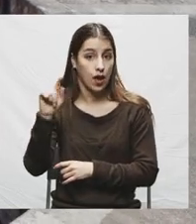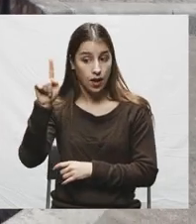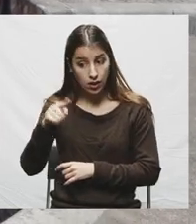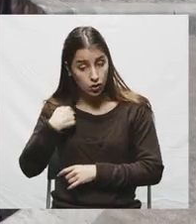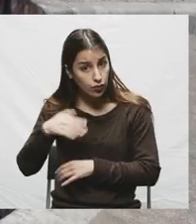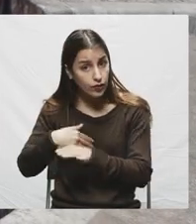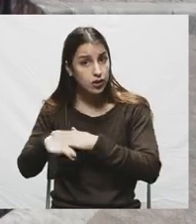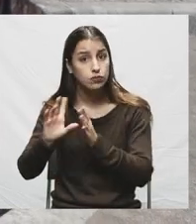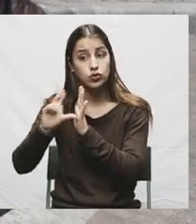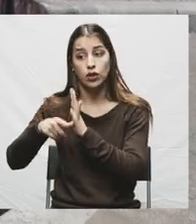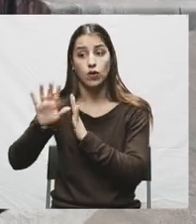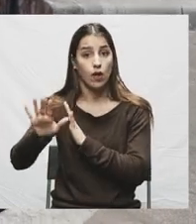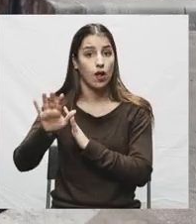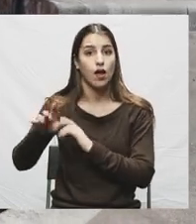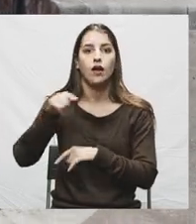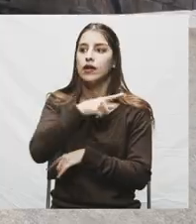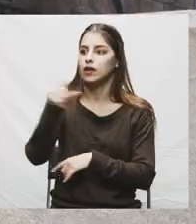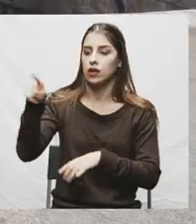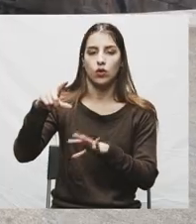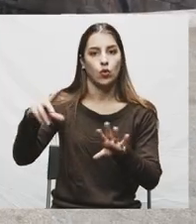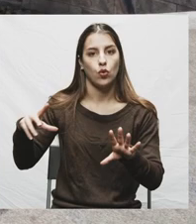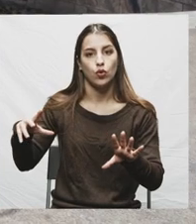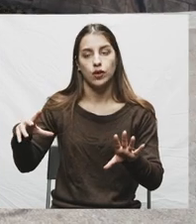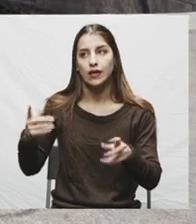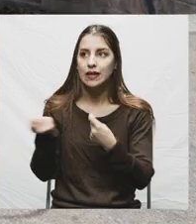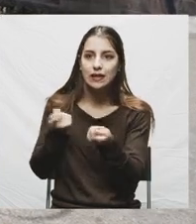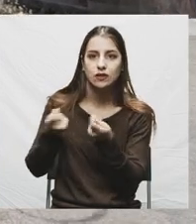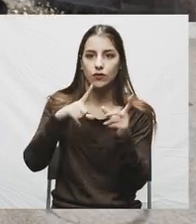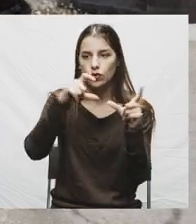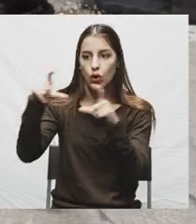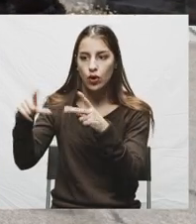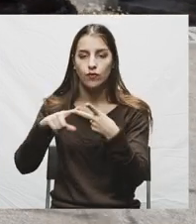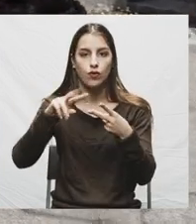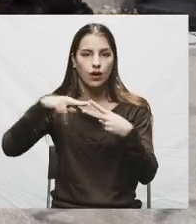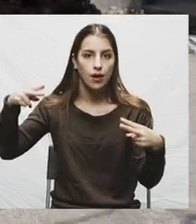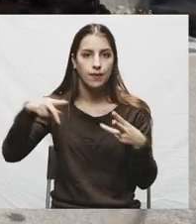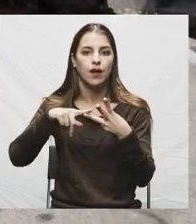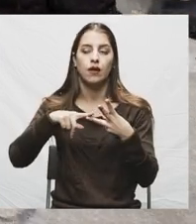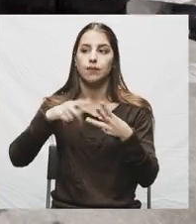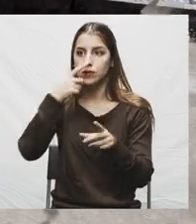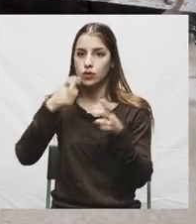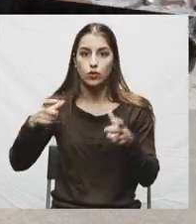I did this project about Loulé, where he organizes a series of encounters with a photographer, with someone from the City,